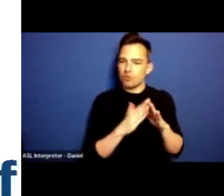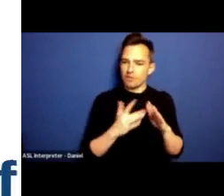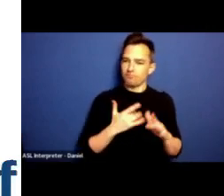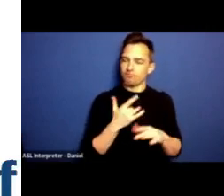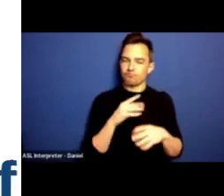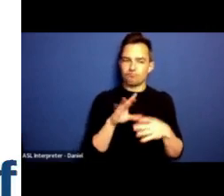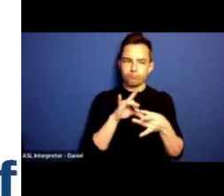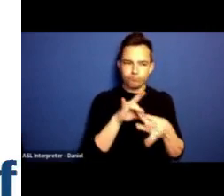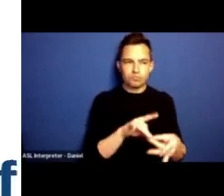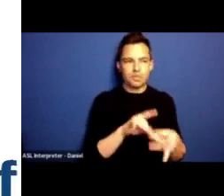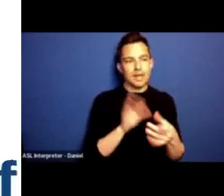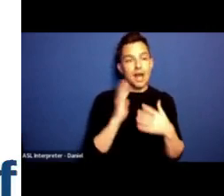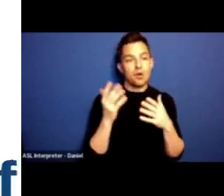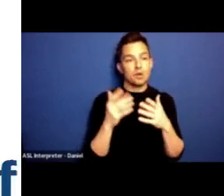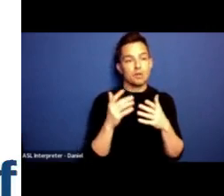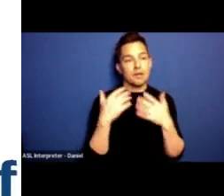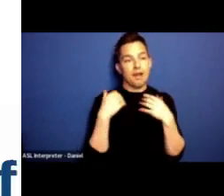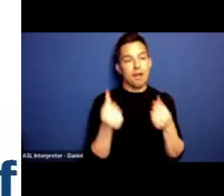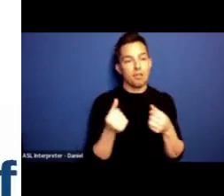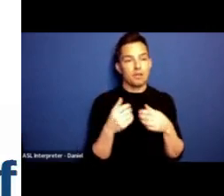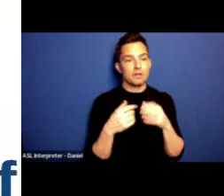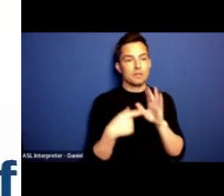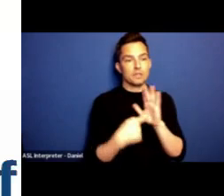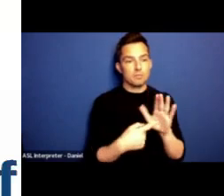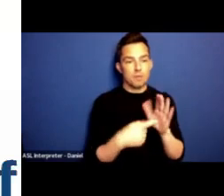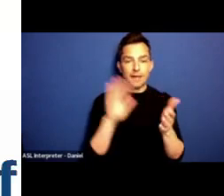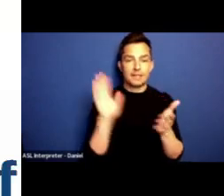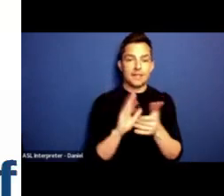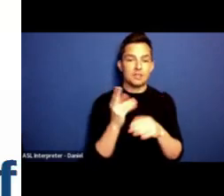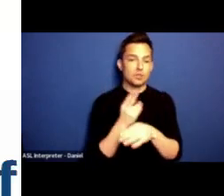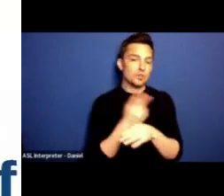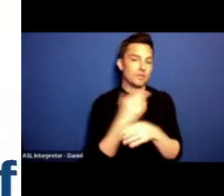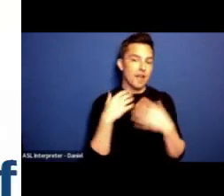demonstrated by health care, less utilization of healthcare services by people who are